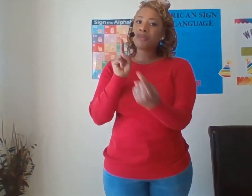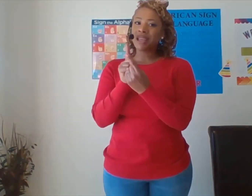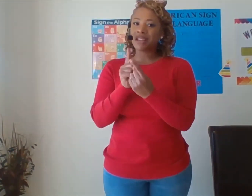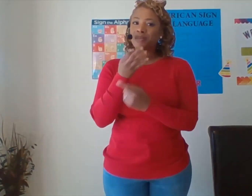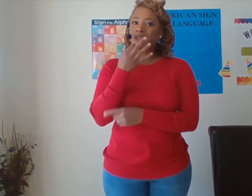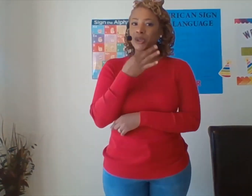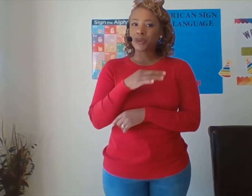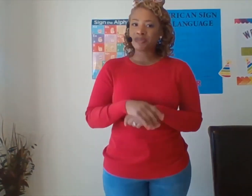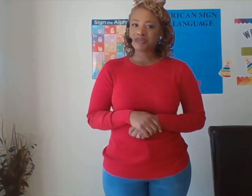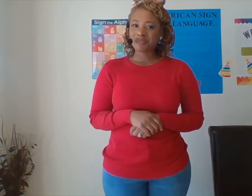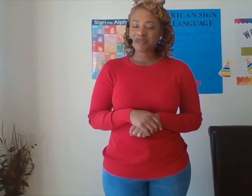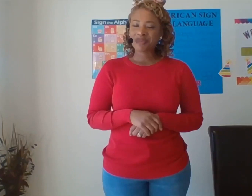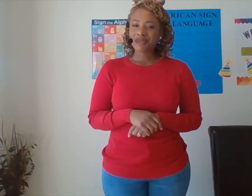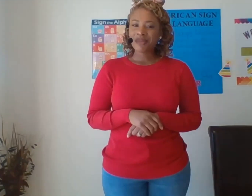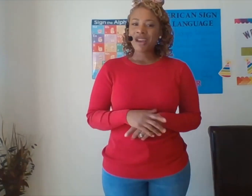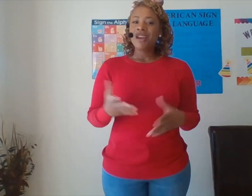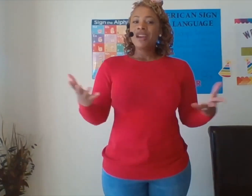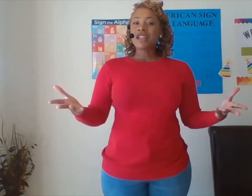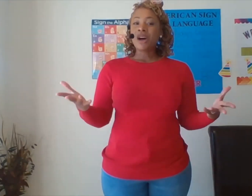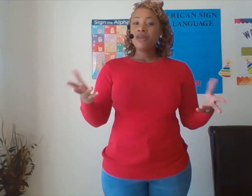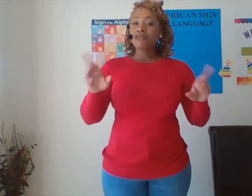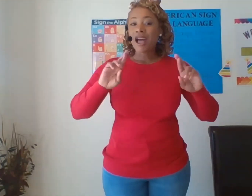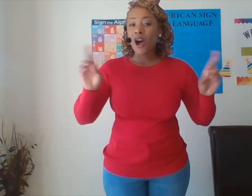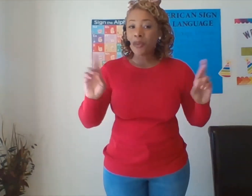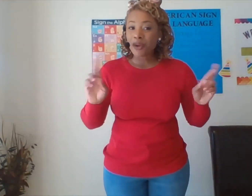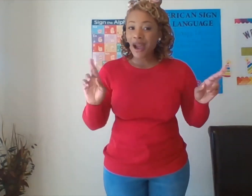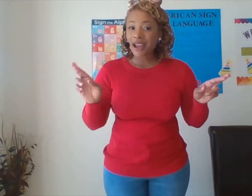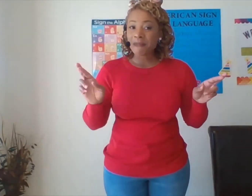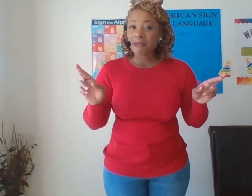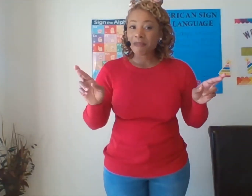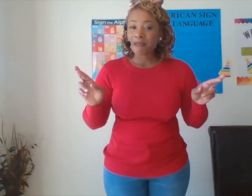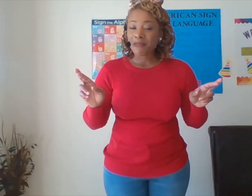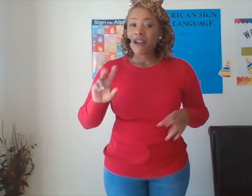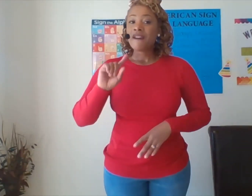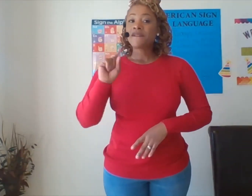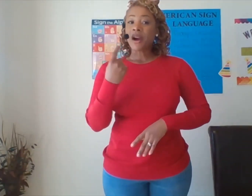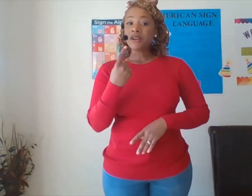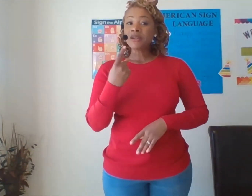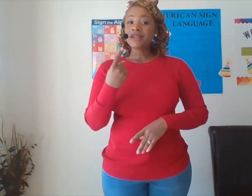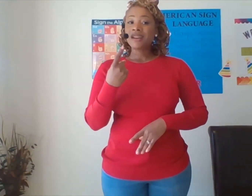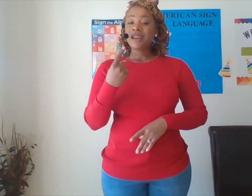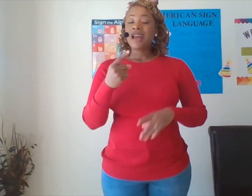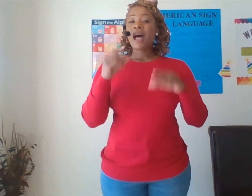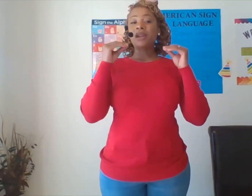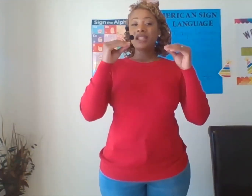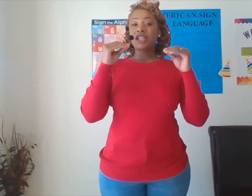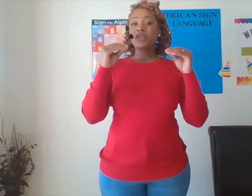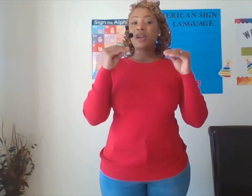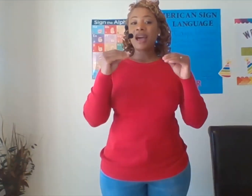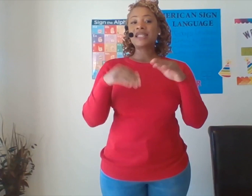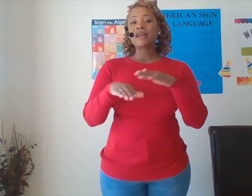meeting them soon so I hope you're ready first I want to teach you guys some of